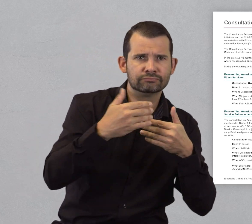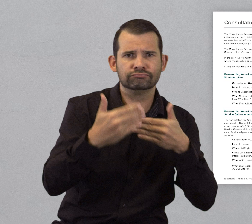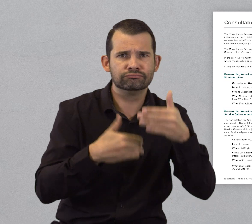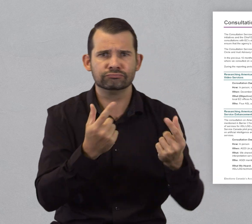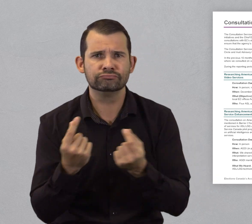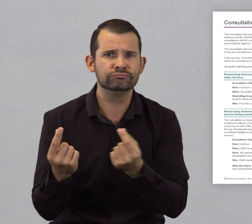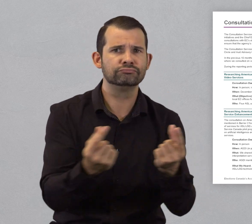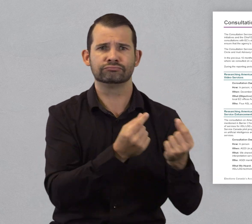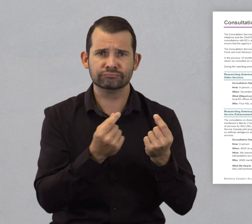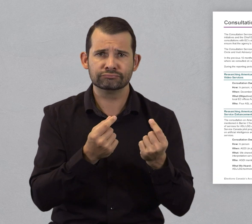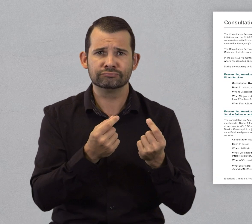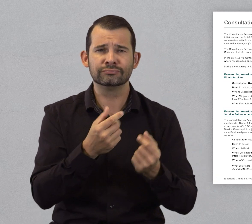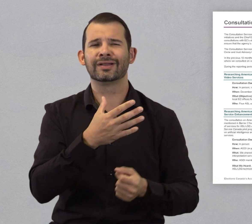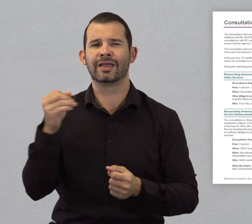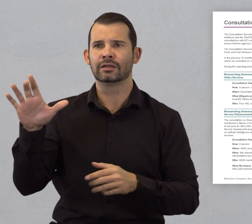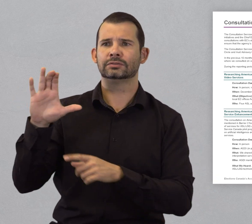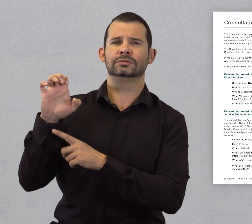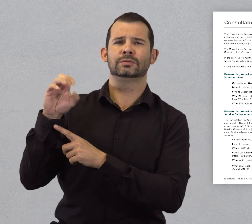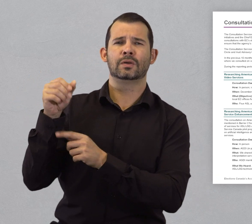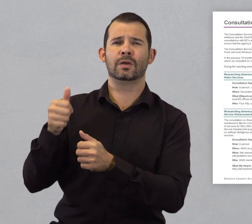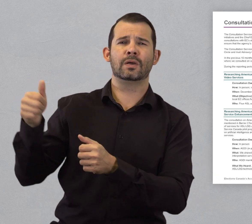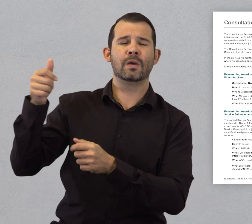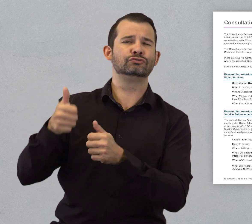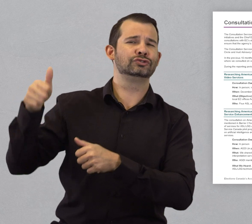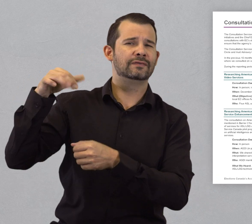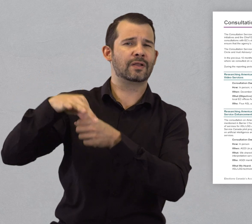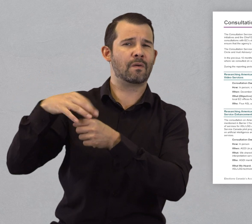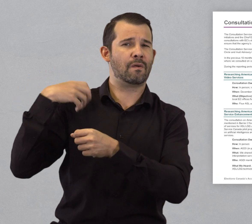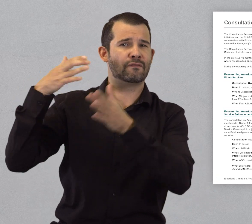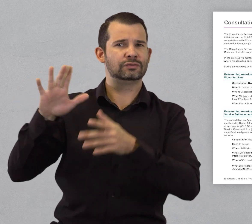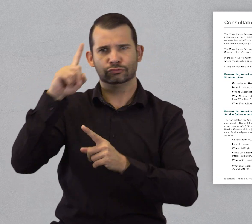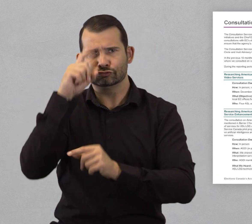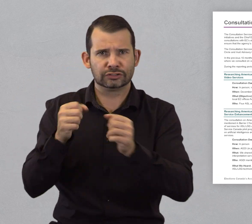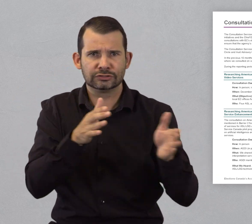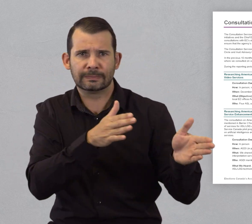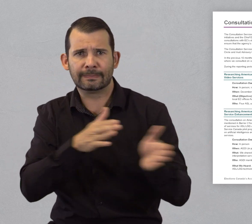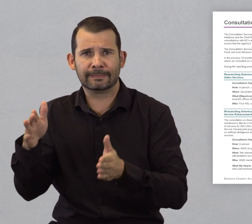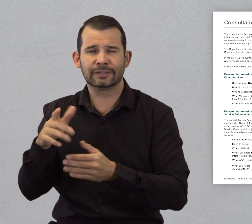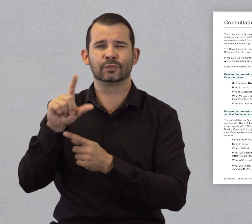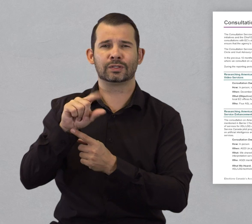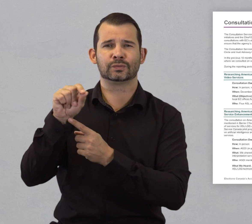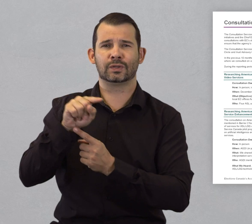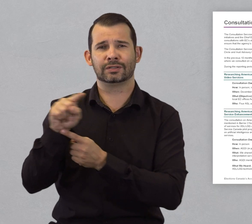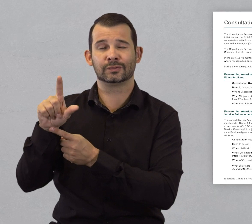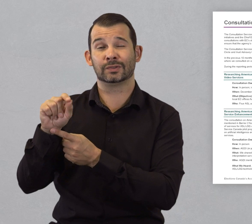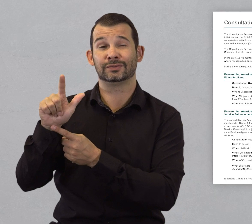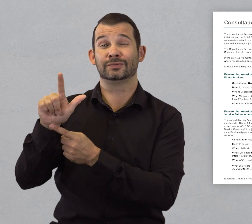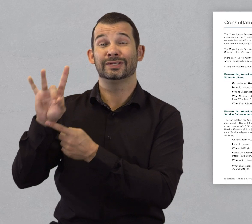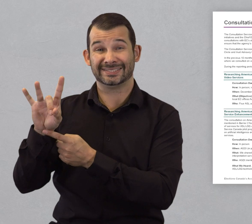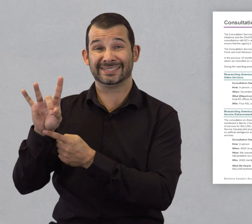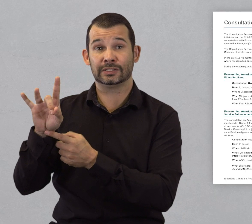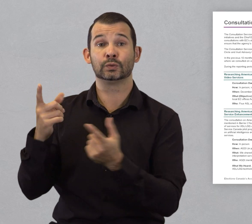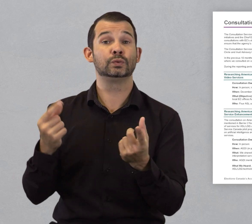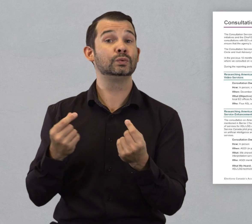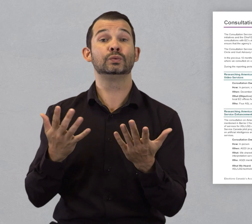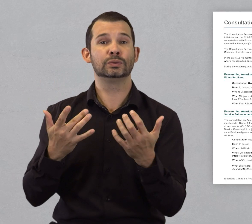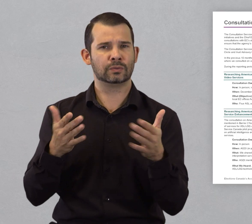strategic initiatives and the Chief Electoral Officer’s (CEO’s) Strategic Plan 2020–28 by